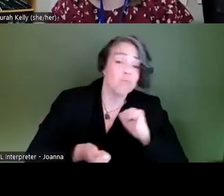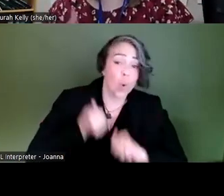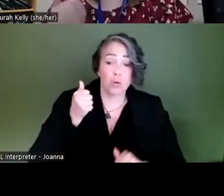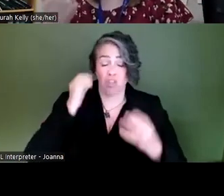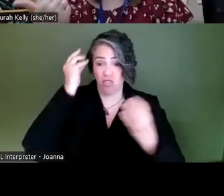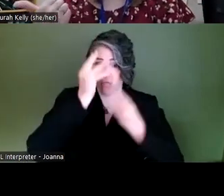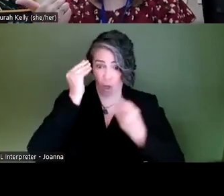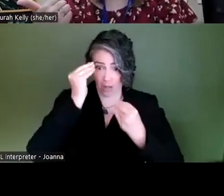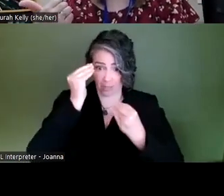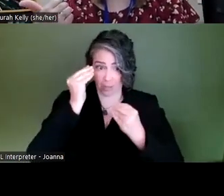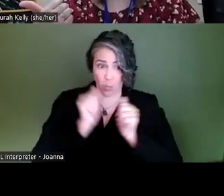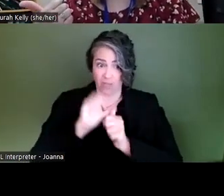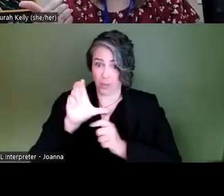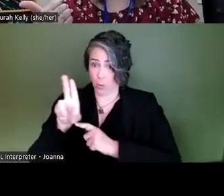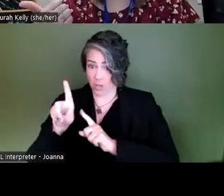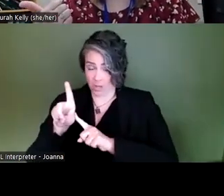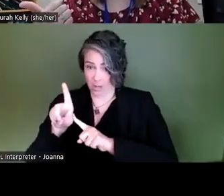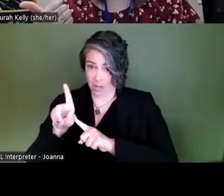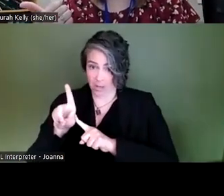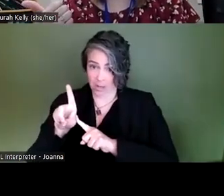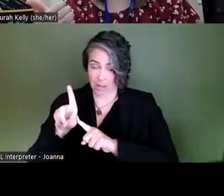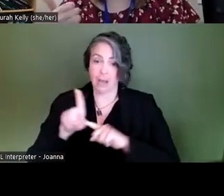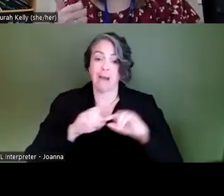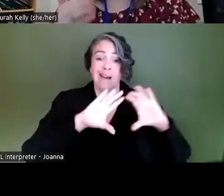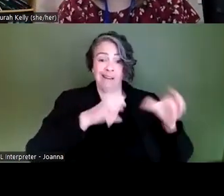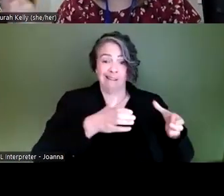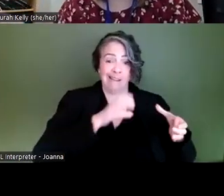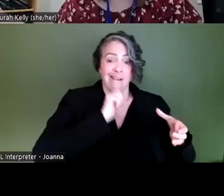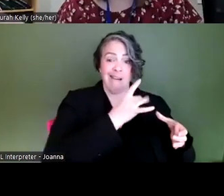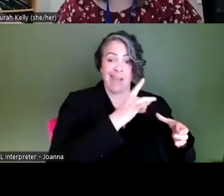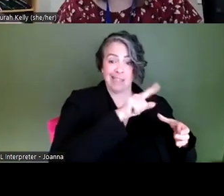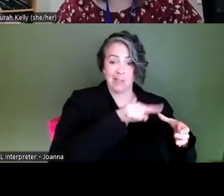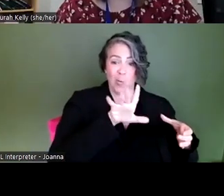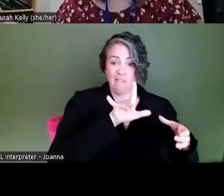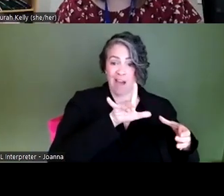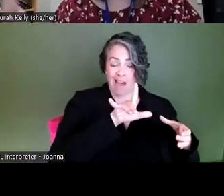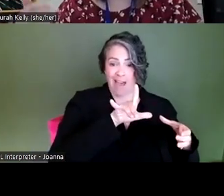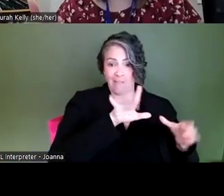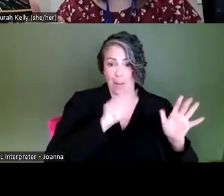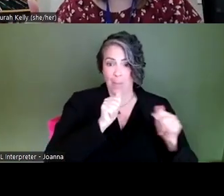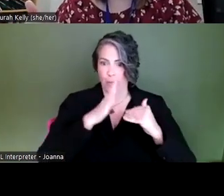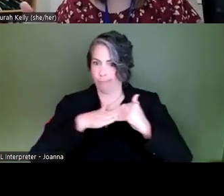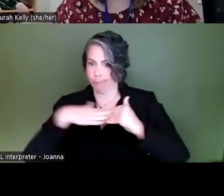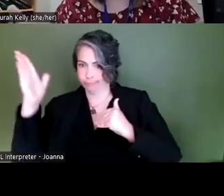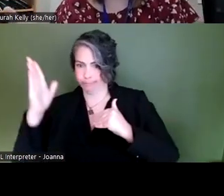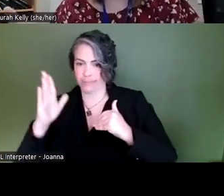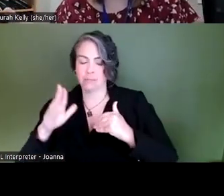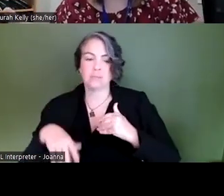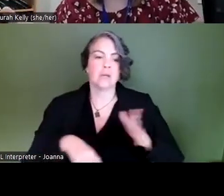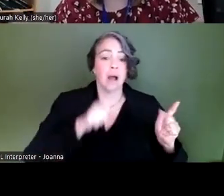So it's emerging adults 18 to 25 compared to all older age groups, men compared to women,